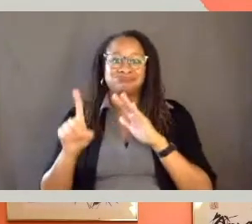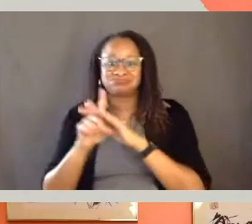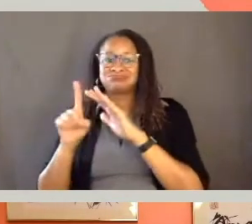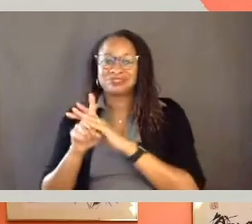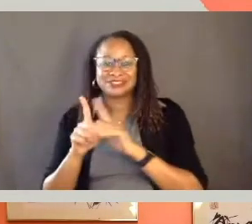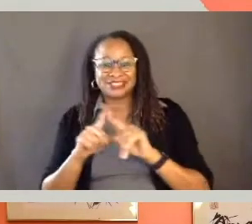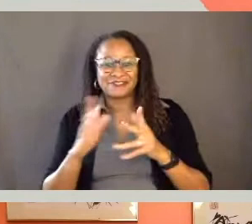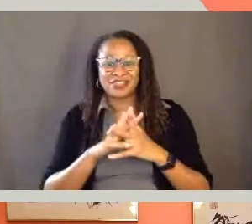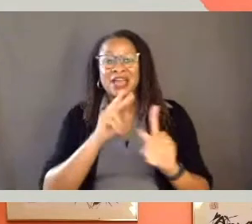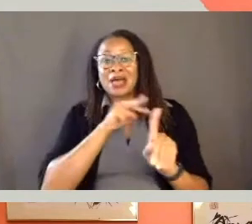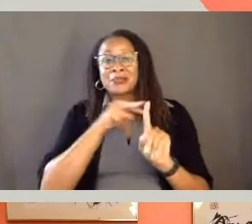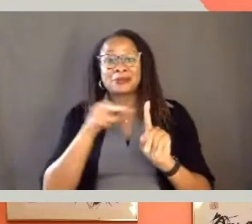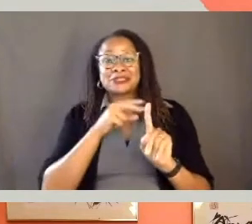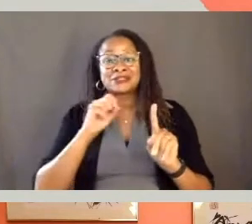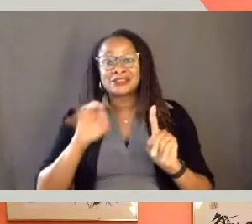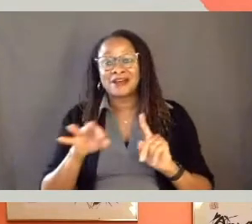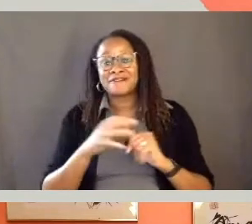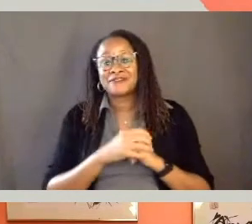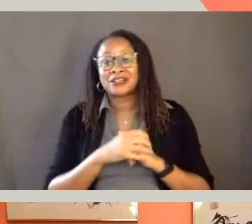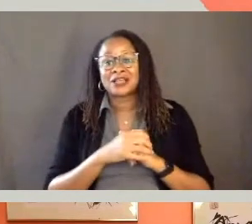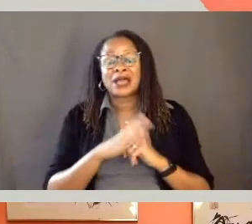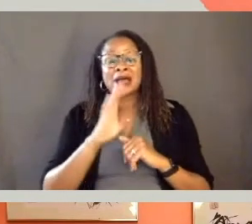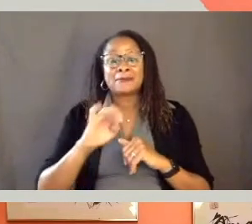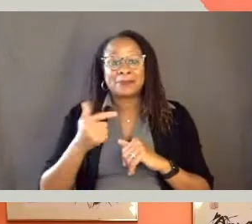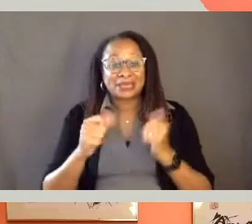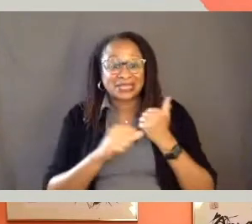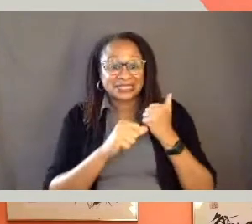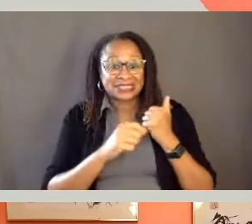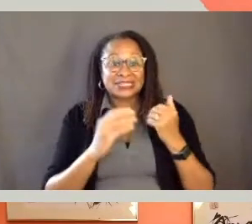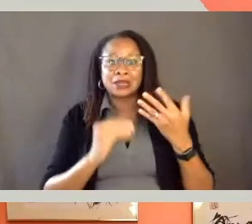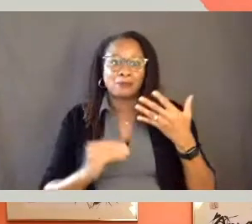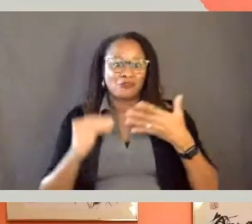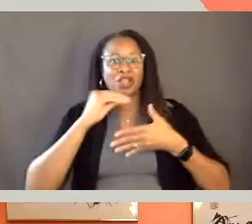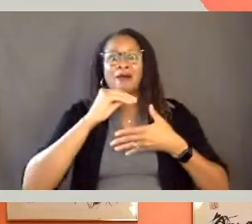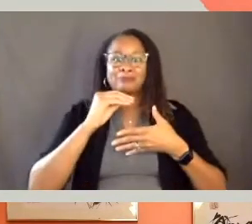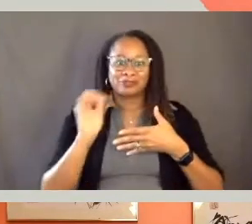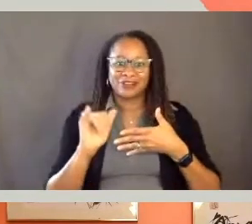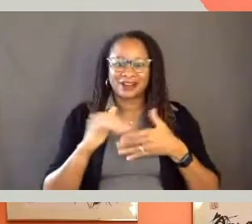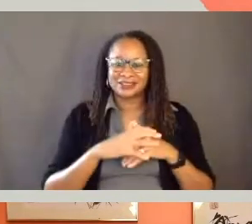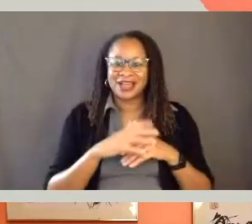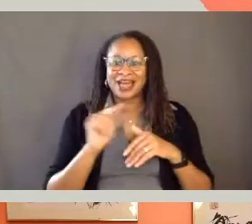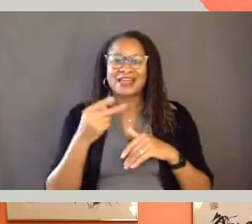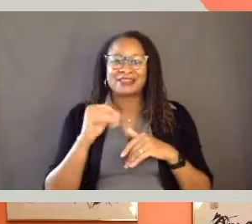the perspective of being an assistant and moving up, right? this is where we are.